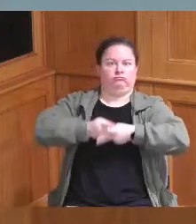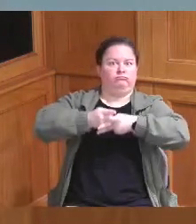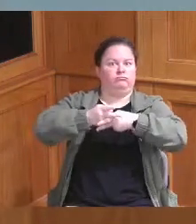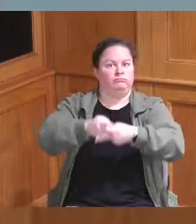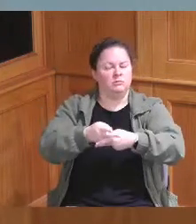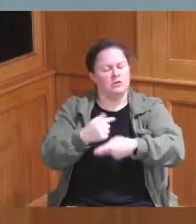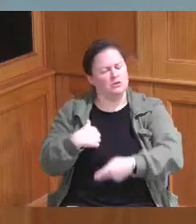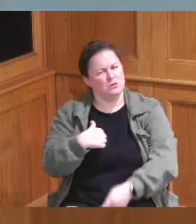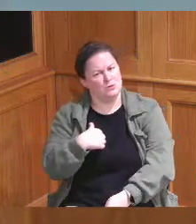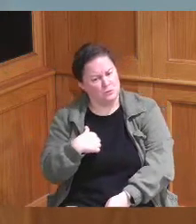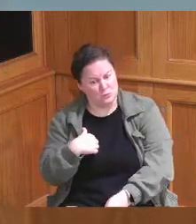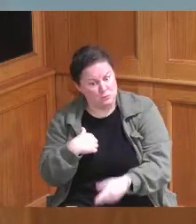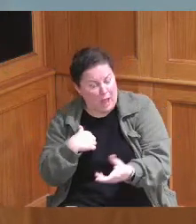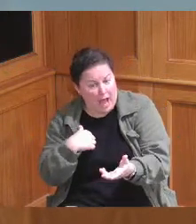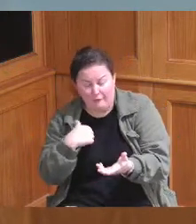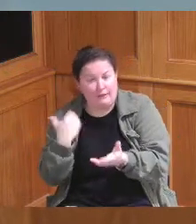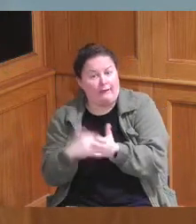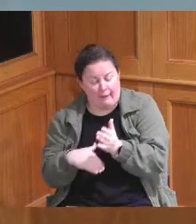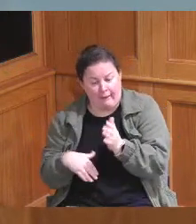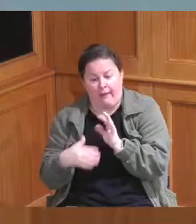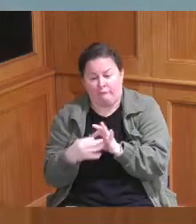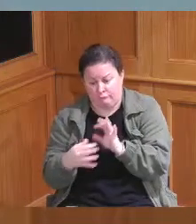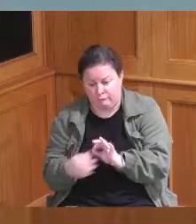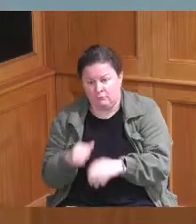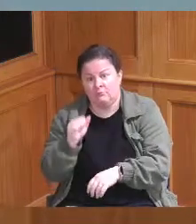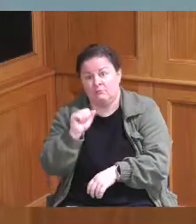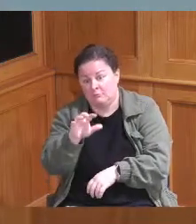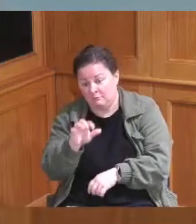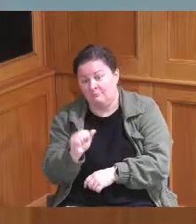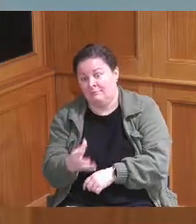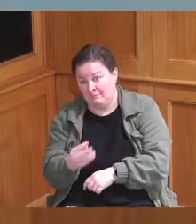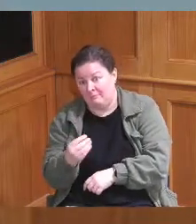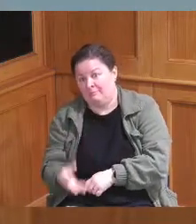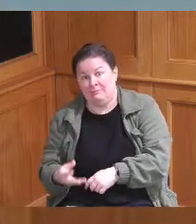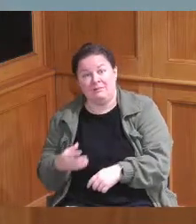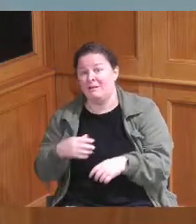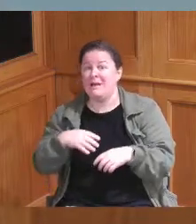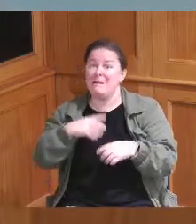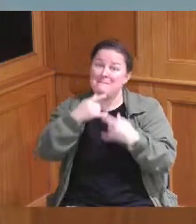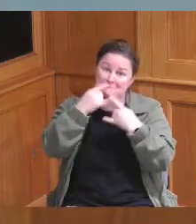the course of the last three three years but masks do help spread the spread of infectious disease